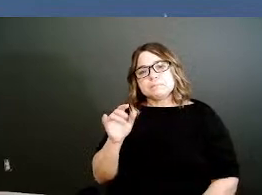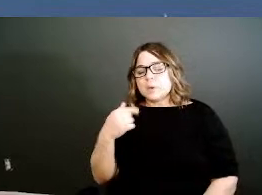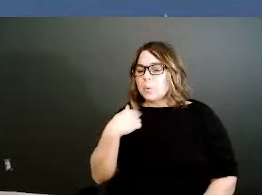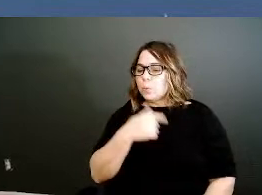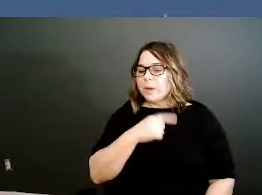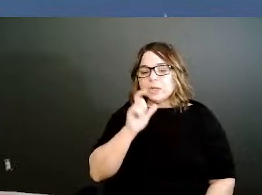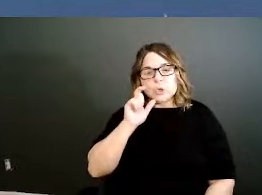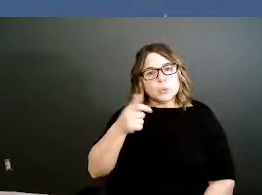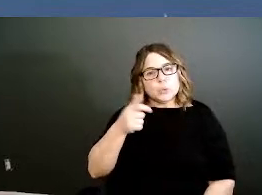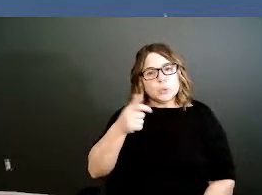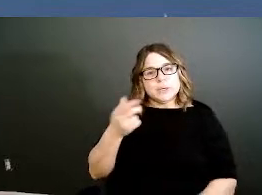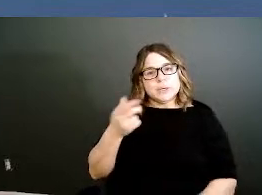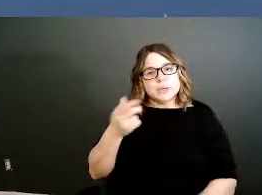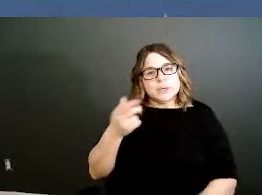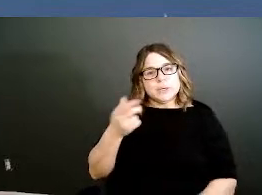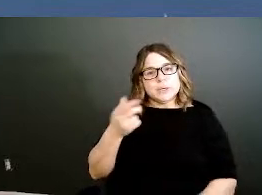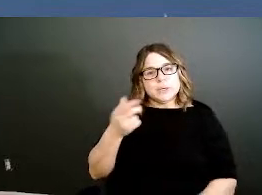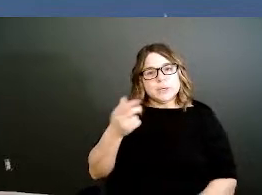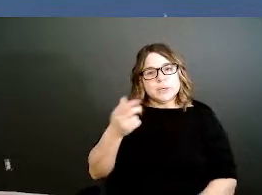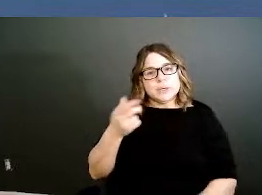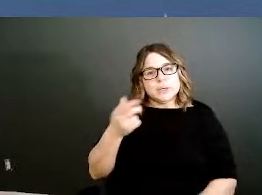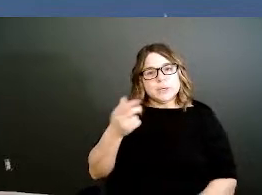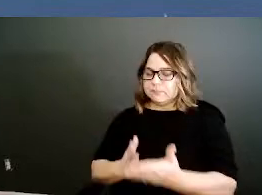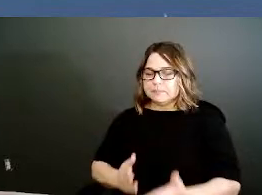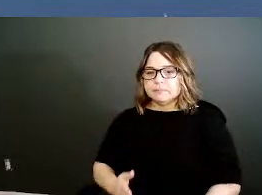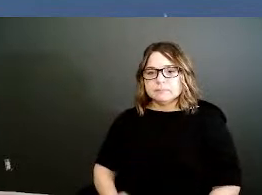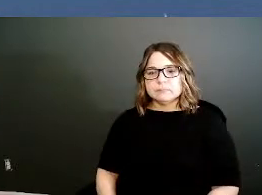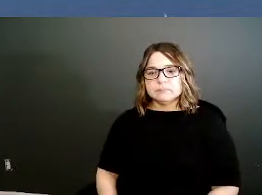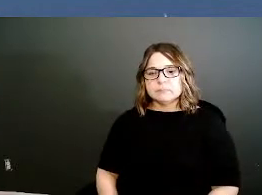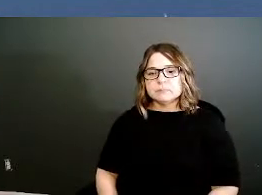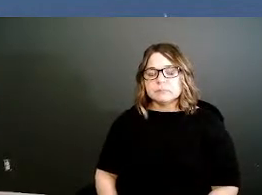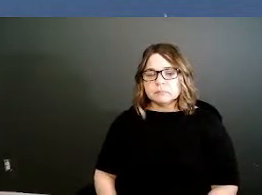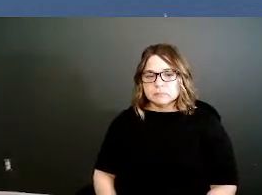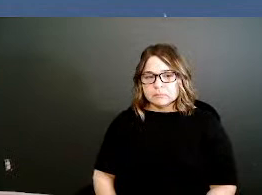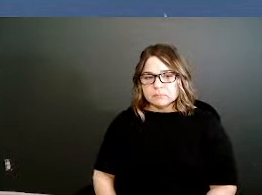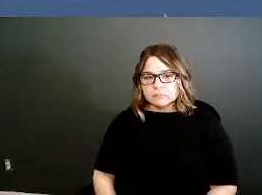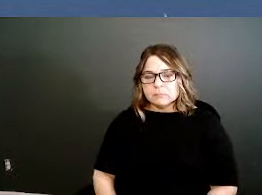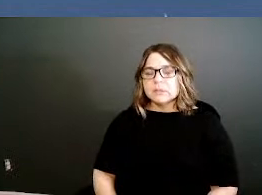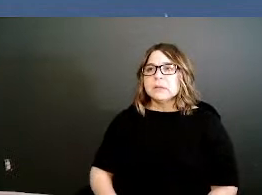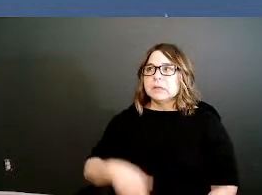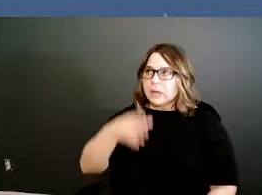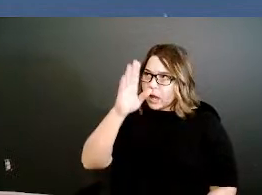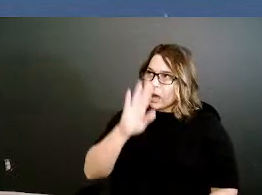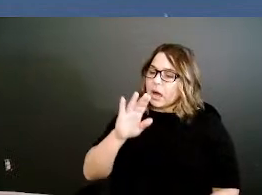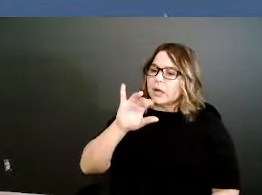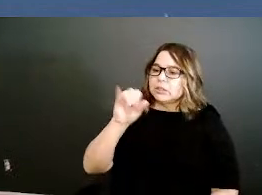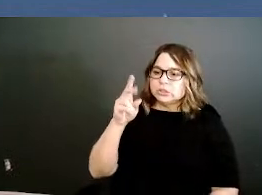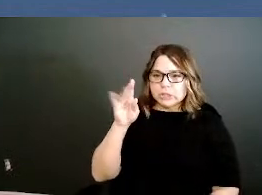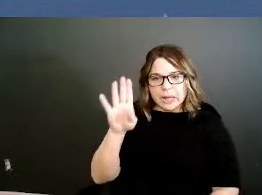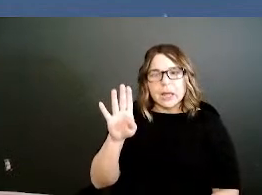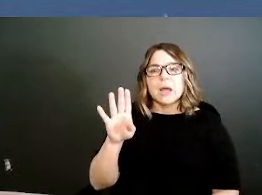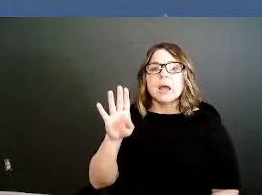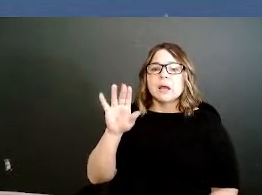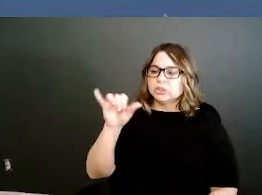MEMBERS, I URGE YOU TO REJECT THAT INCREASE IN THE BUDGET. THANK YOU.